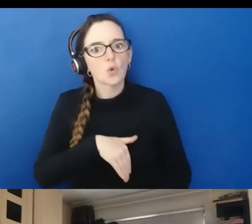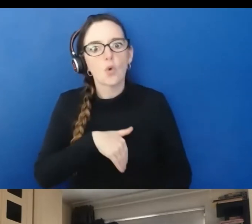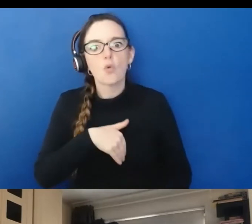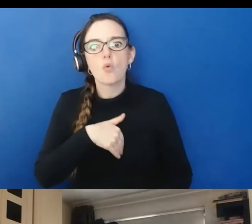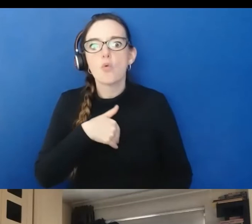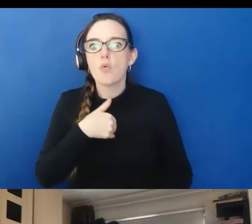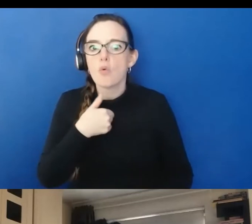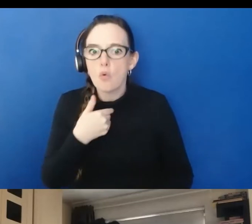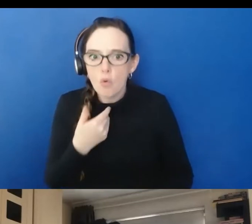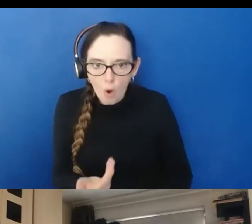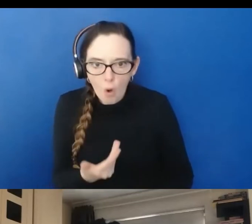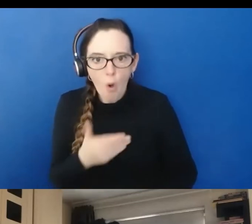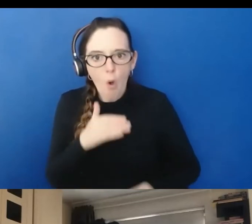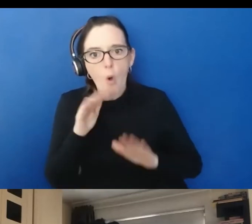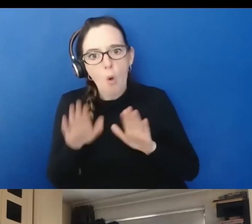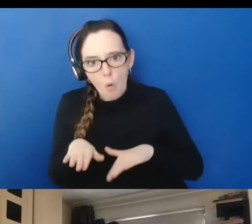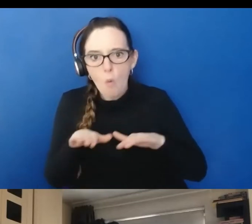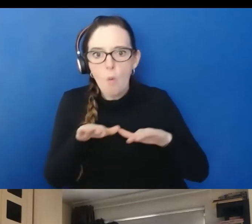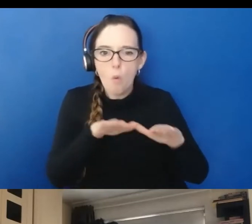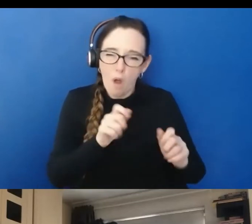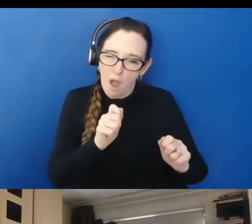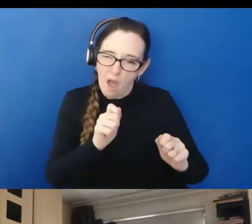overnight revolution. I do believe in the necropolitical idea that